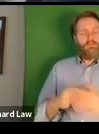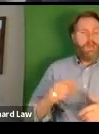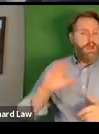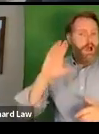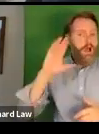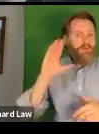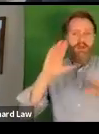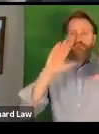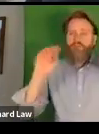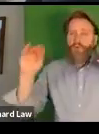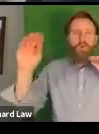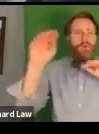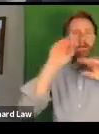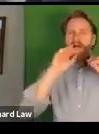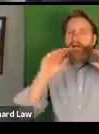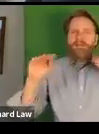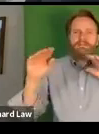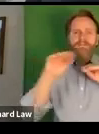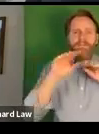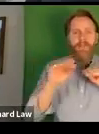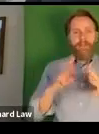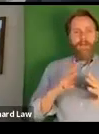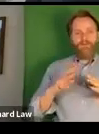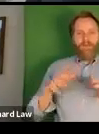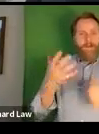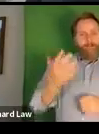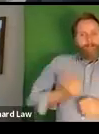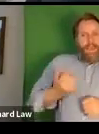that hasn't materialized this year but it's obviously something that we've got